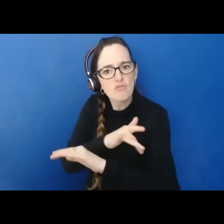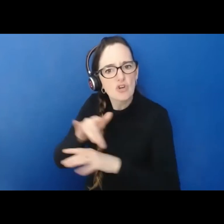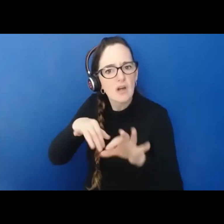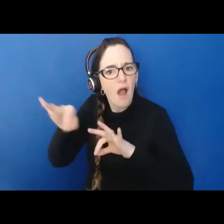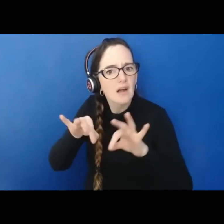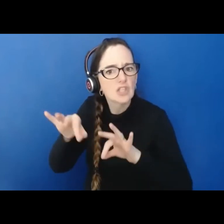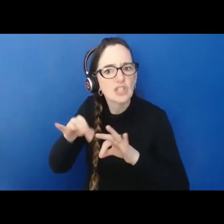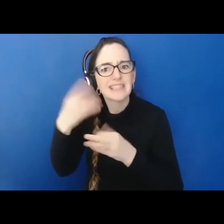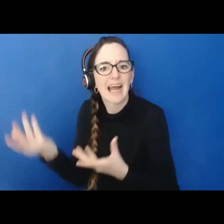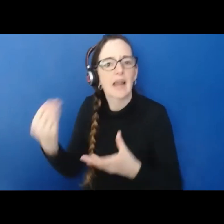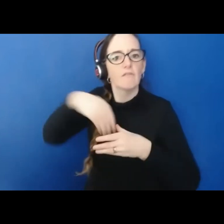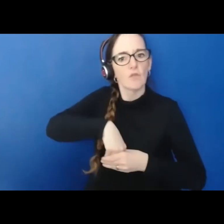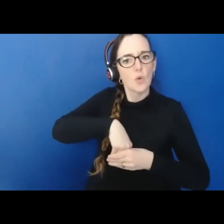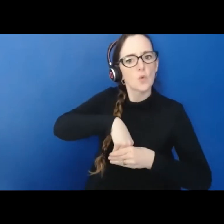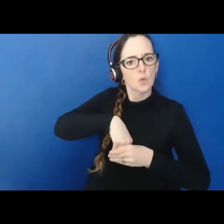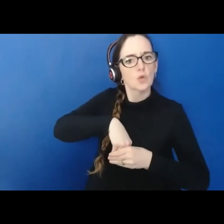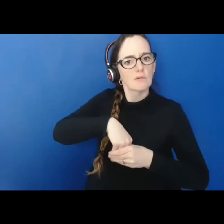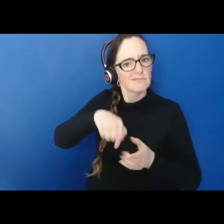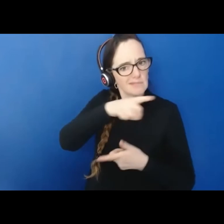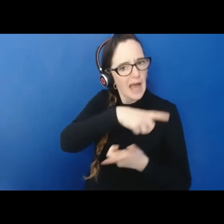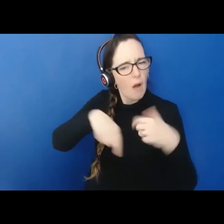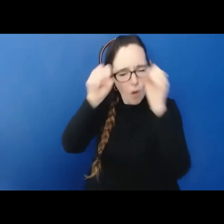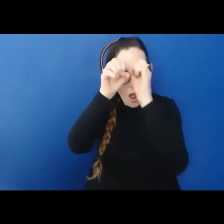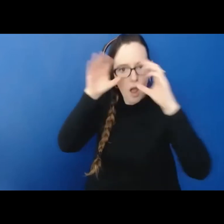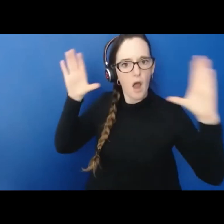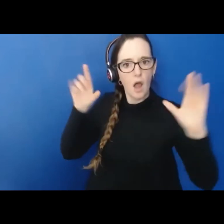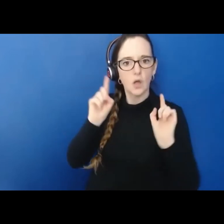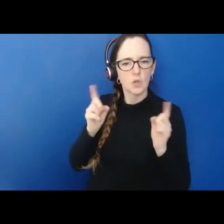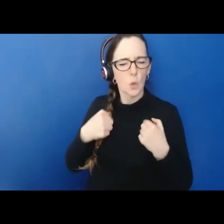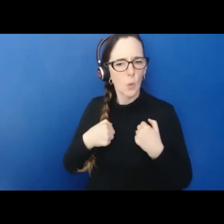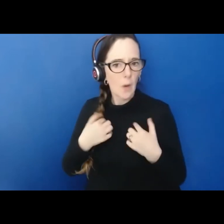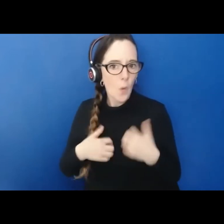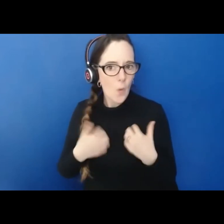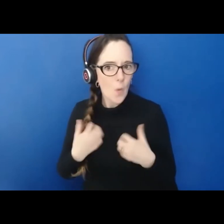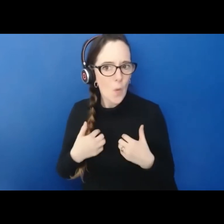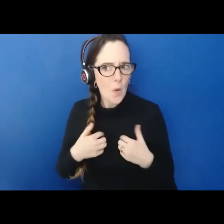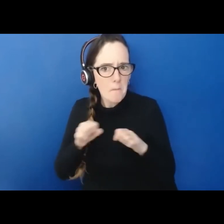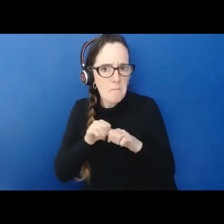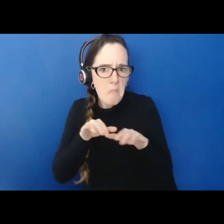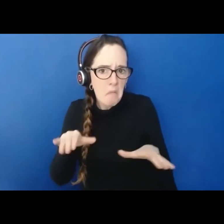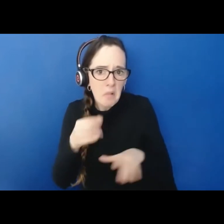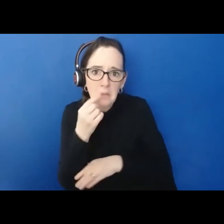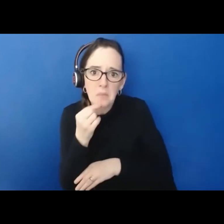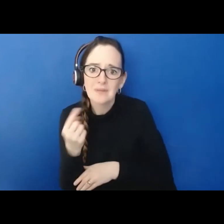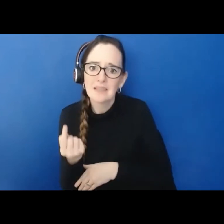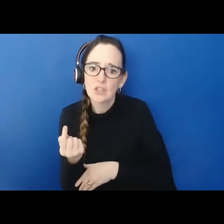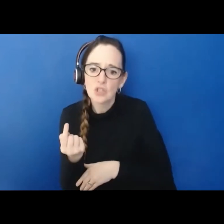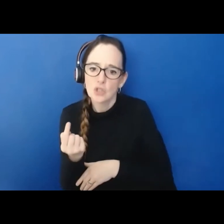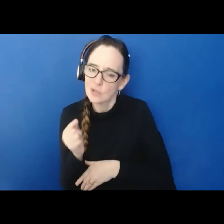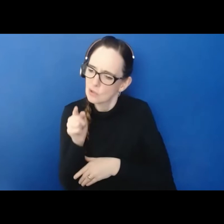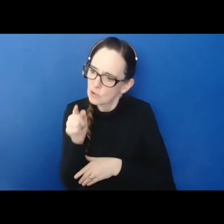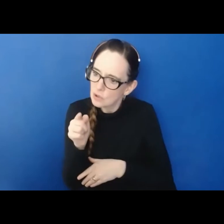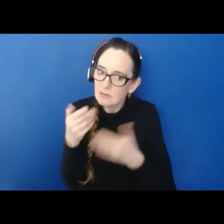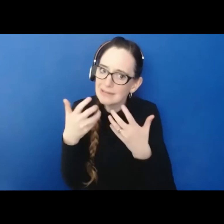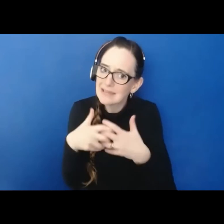We were very much interested in the public potential of the technology of the internet